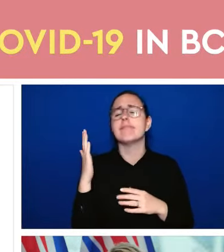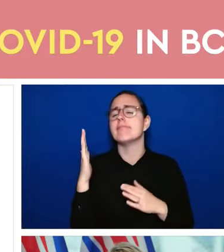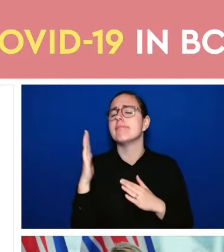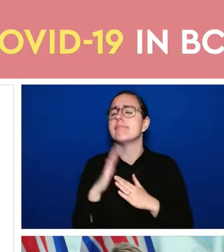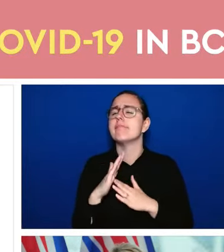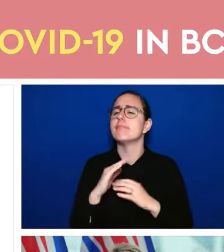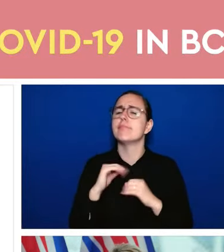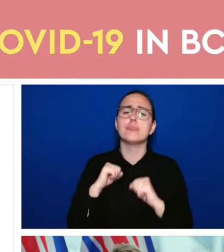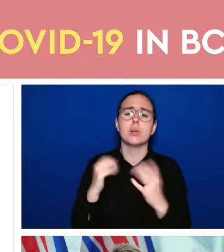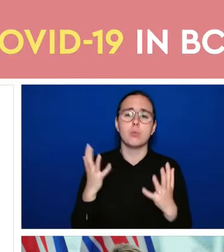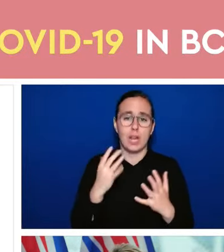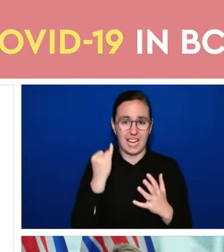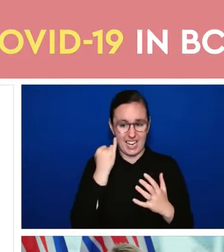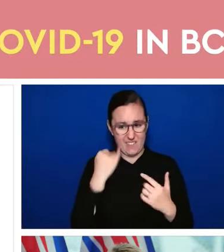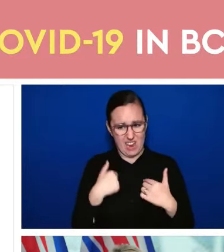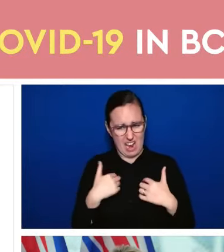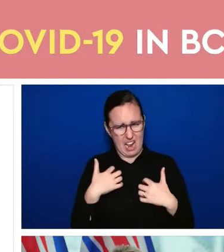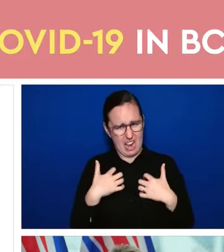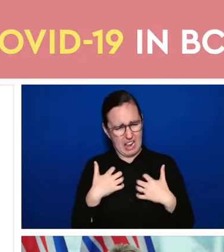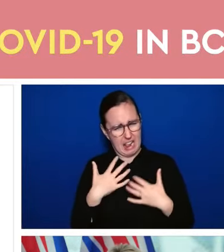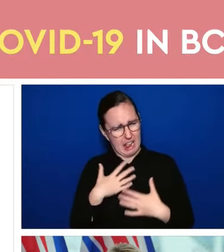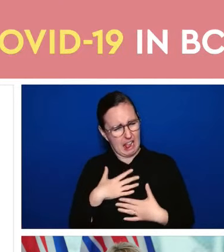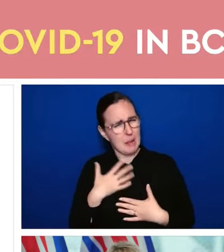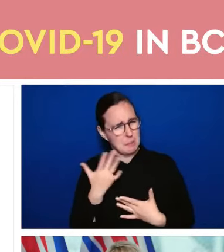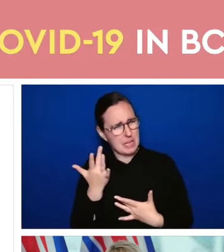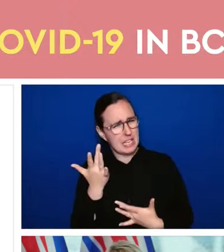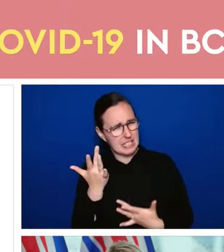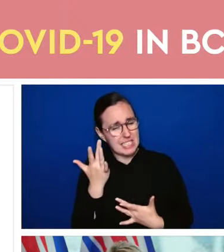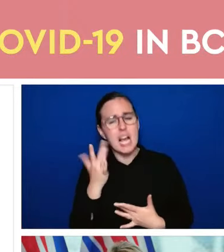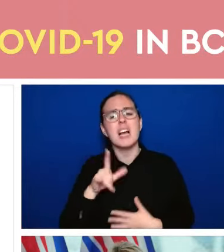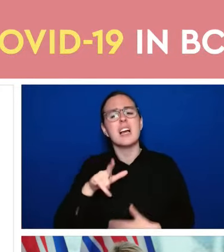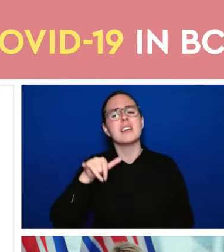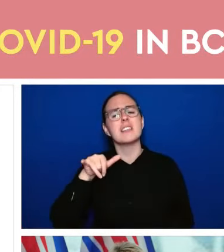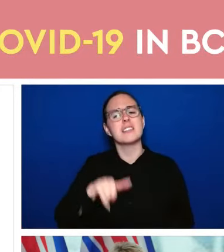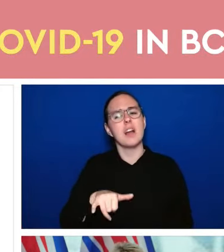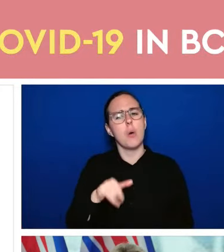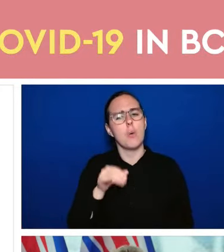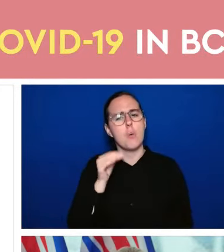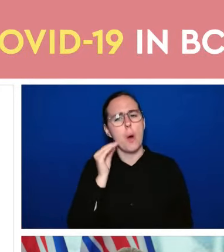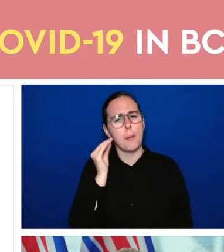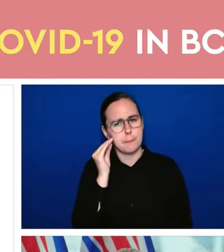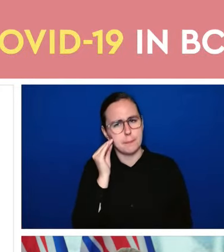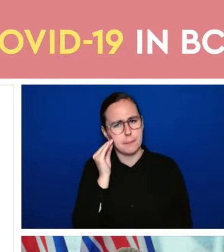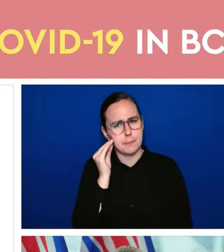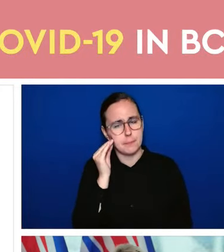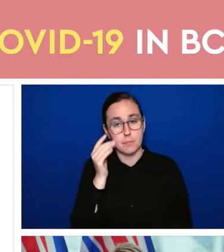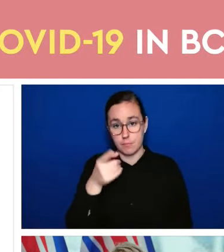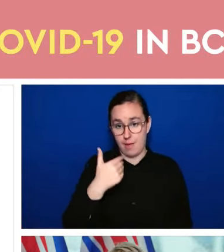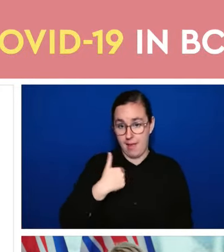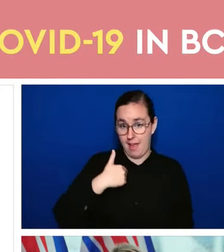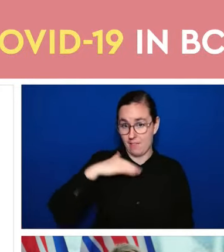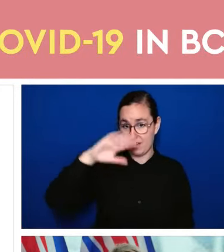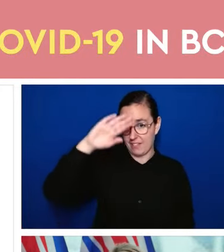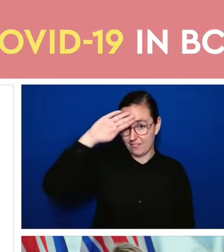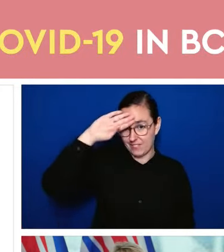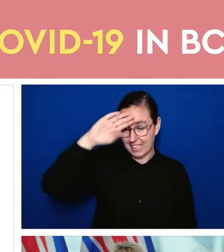feeling sick. And particularly if we have a fever having a